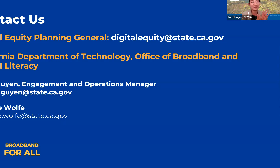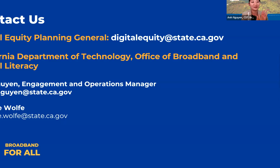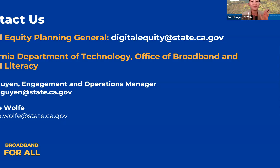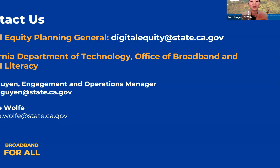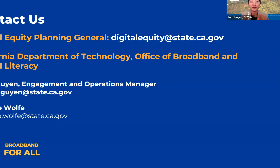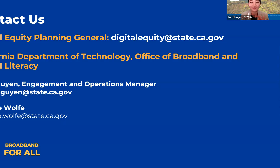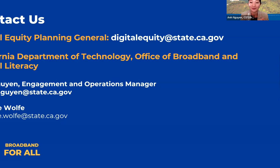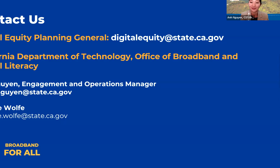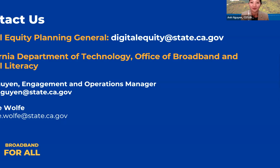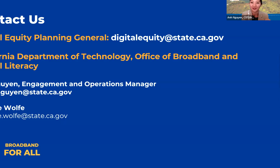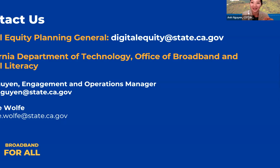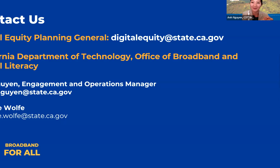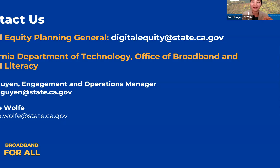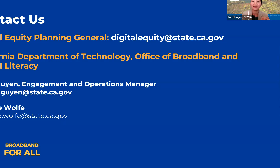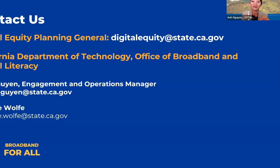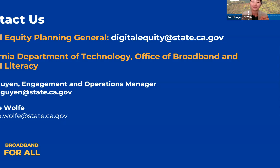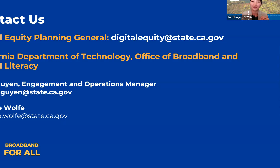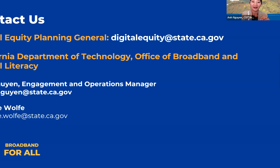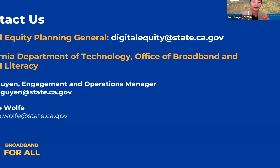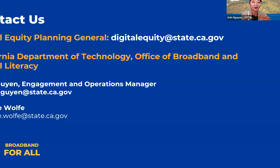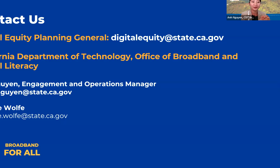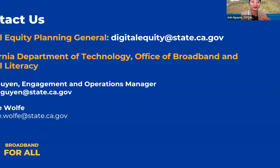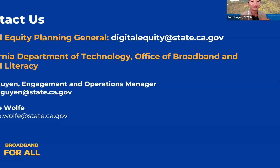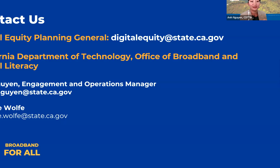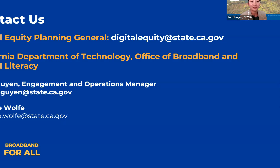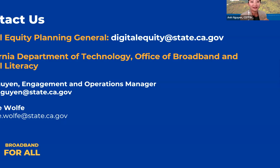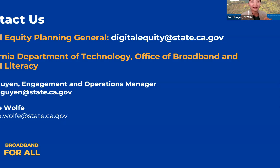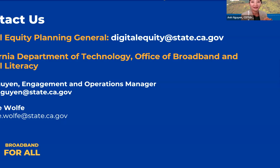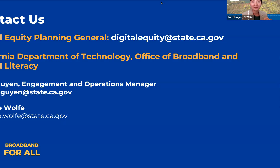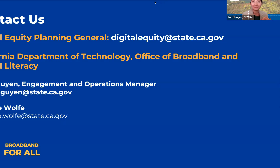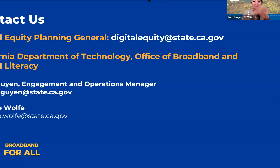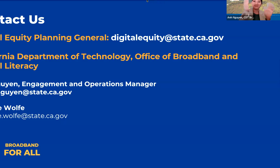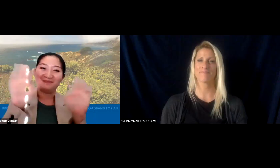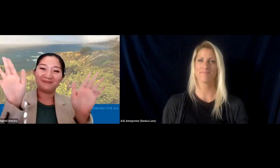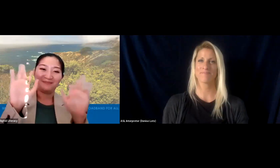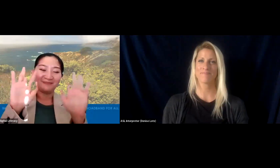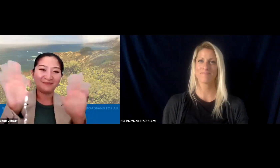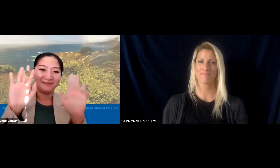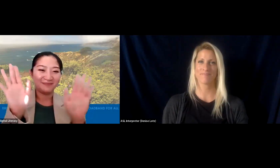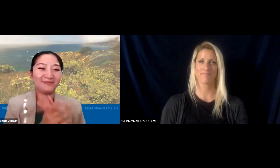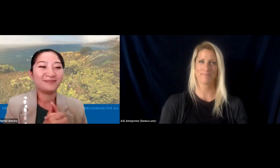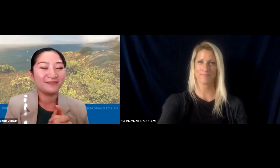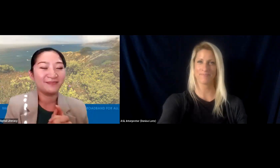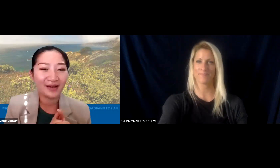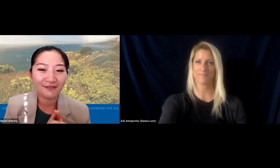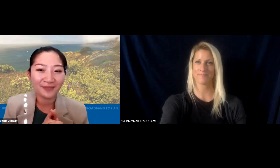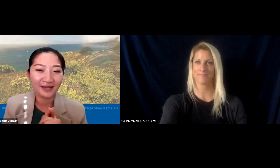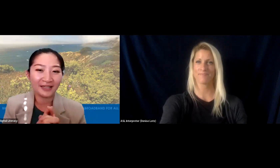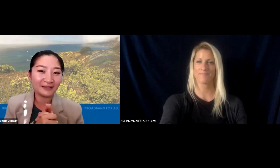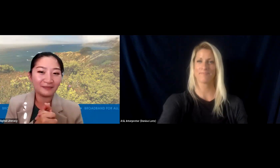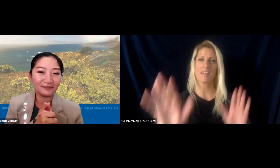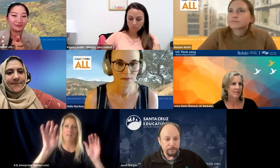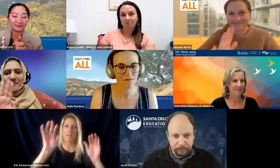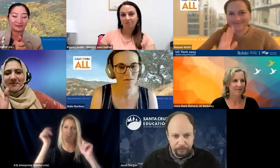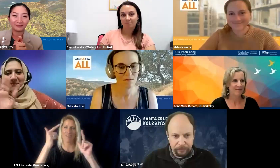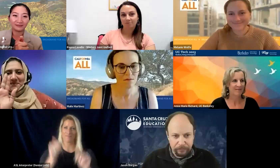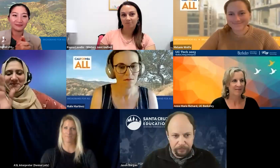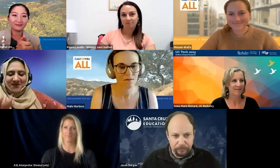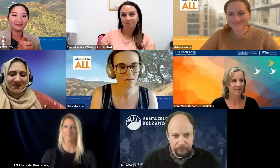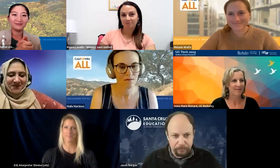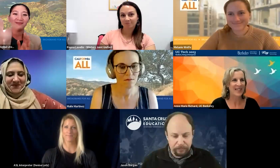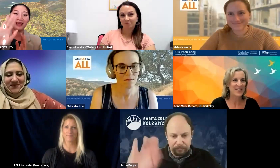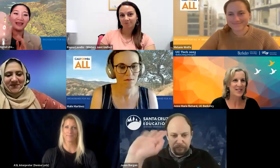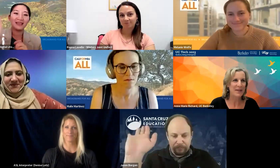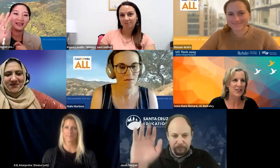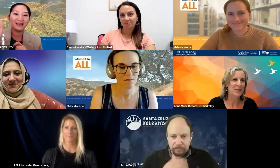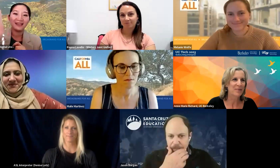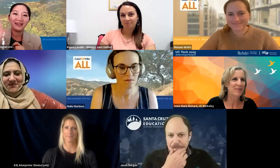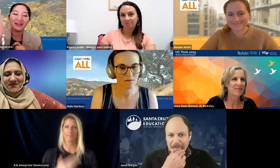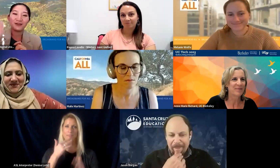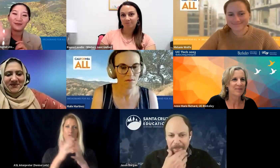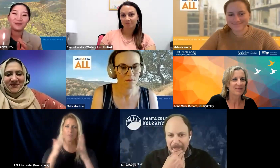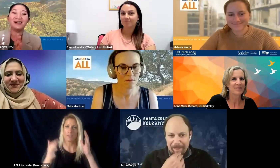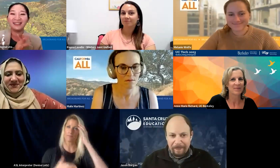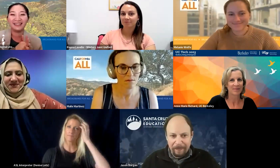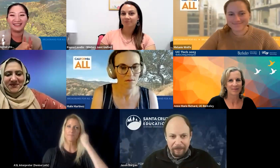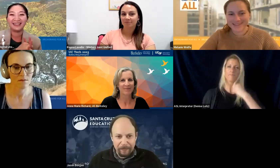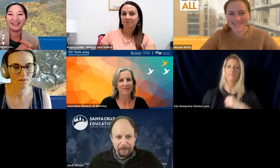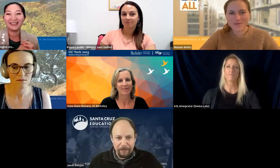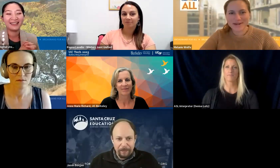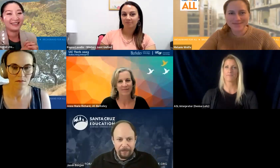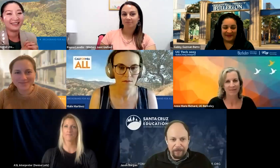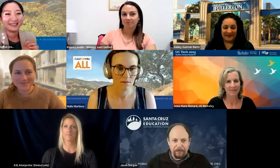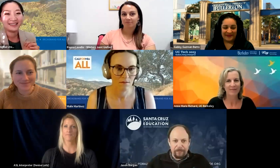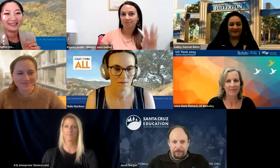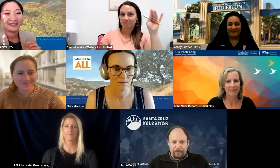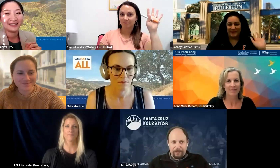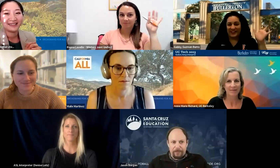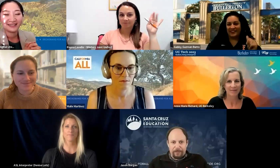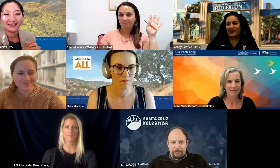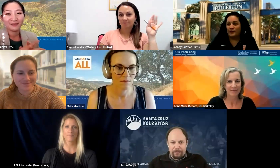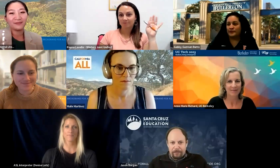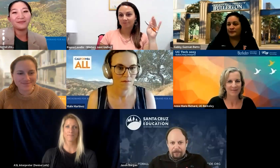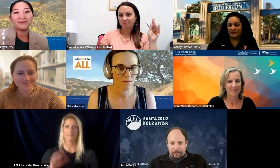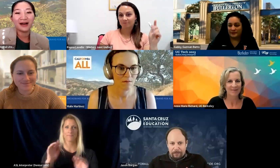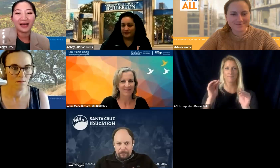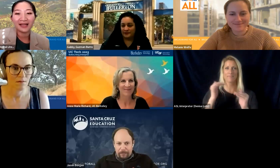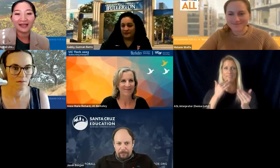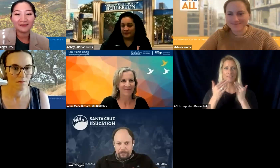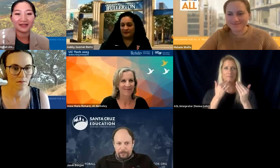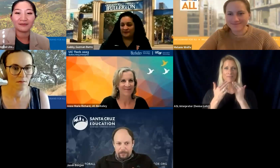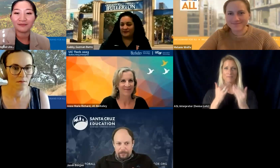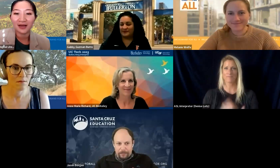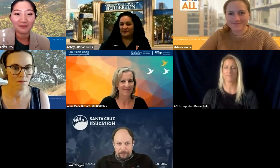So thank you so much for your time, and have a great afternoon.